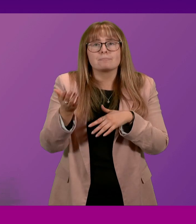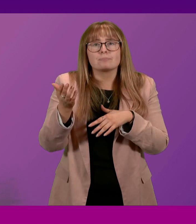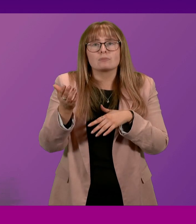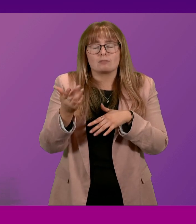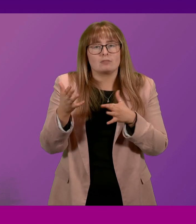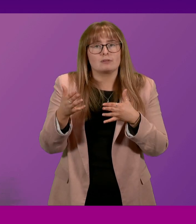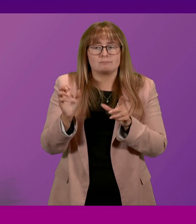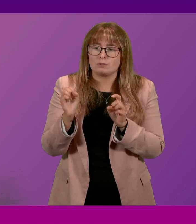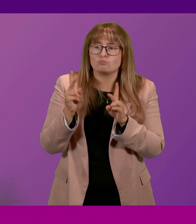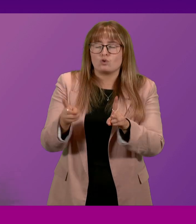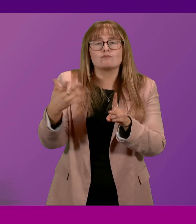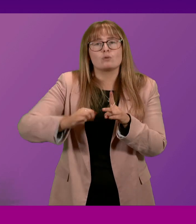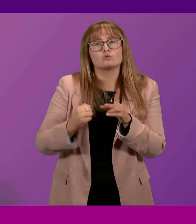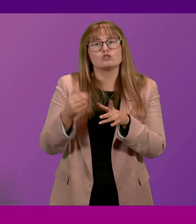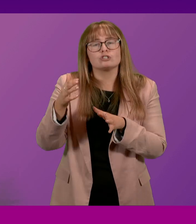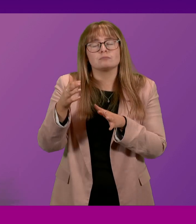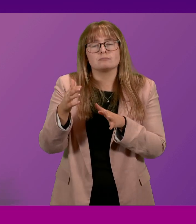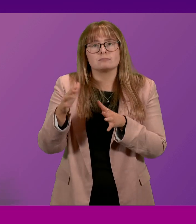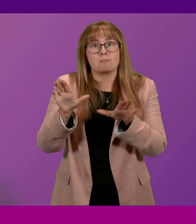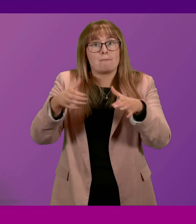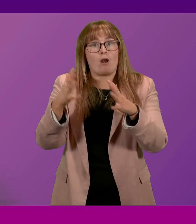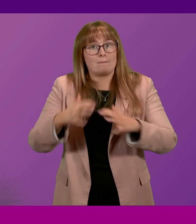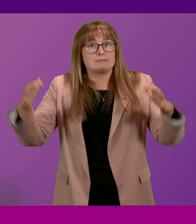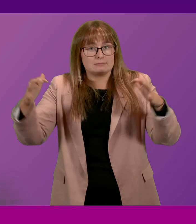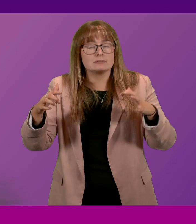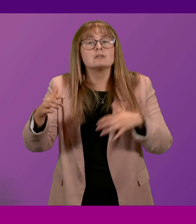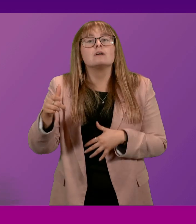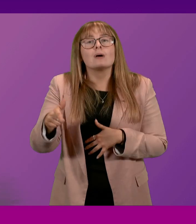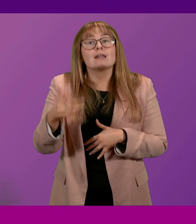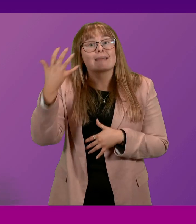that has taken place in the Scottish Parliament. When Their Majesties the King and Queen came